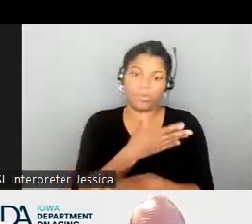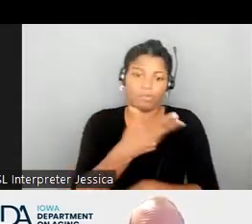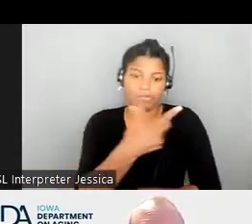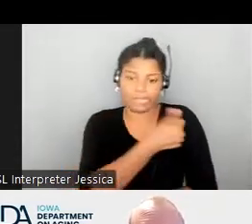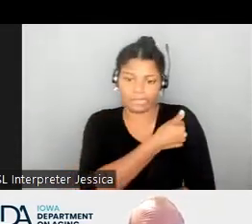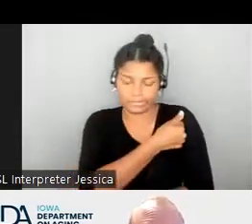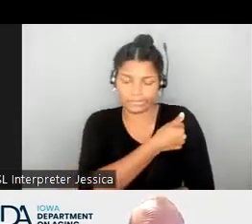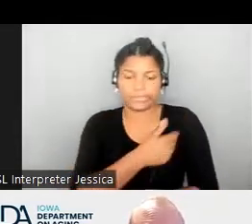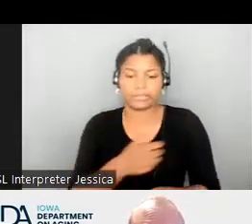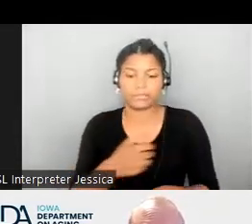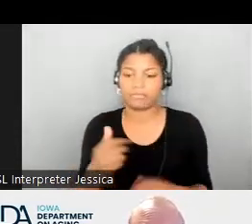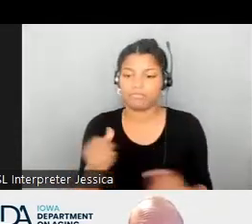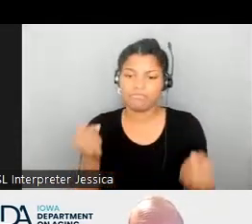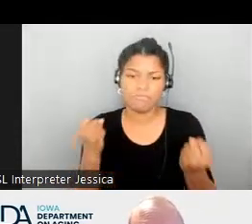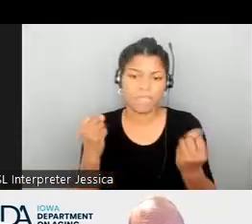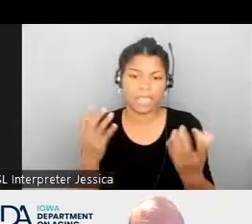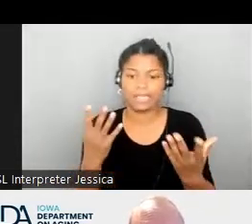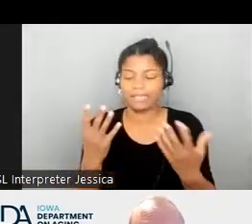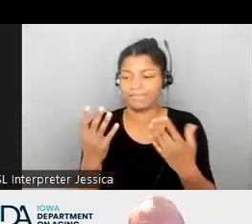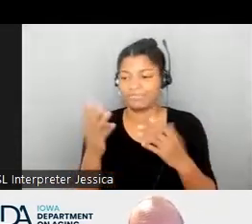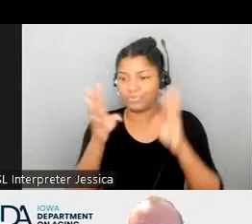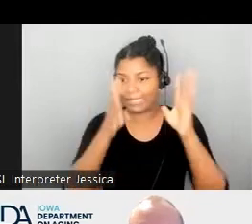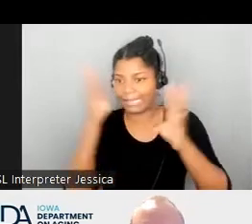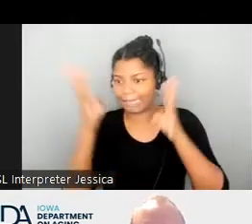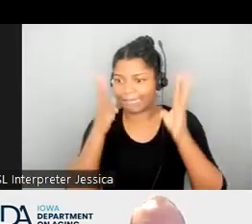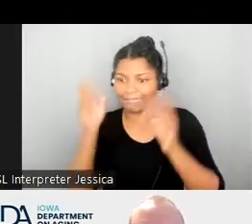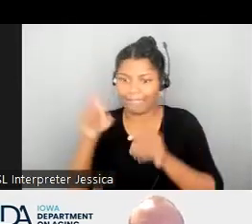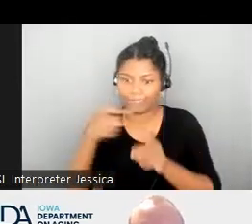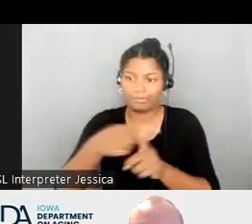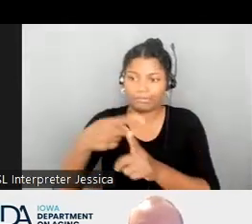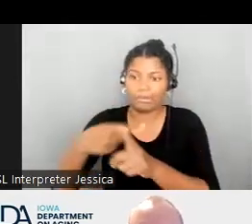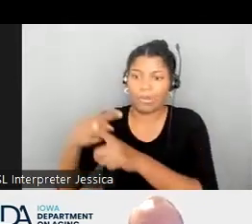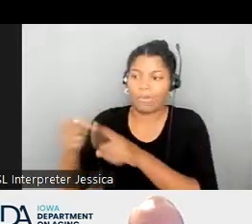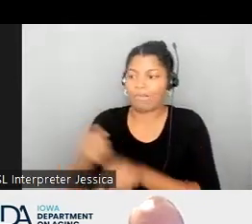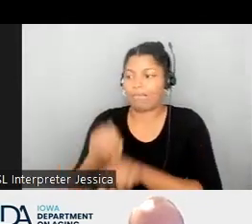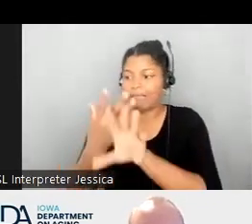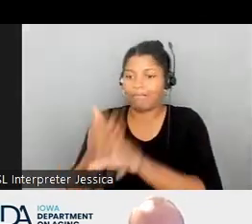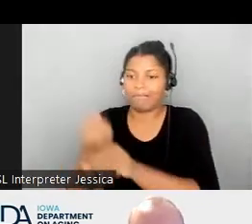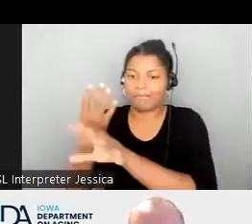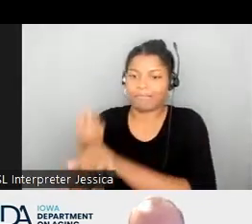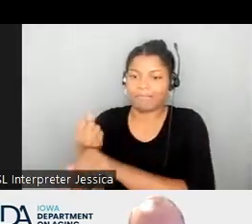There had to be creativity with phone calls and meeting just at the door or window and